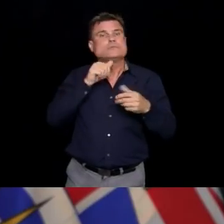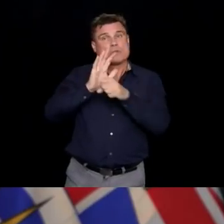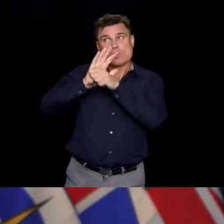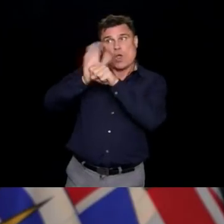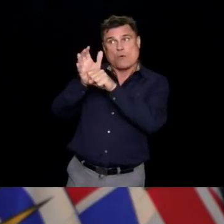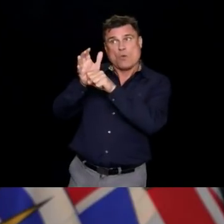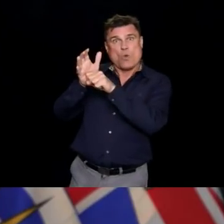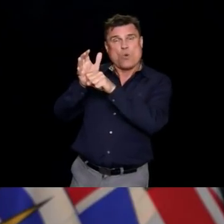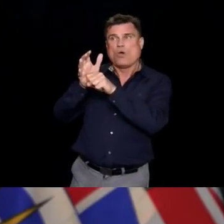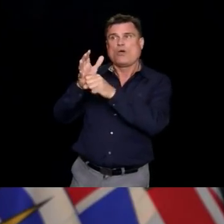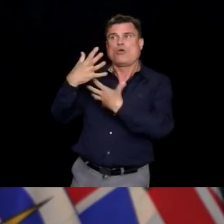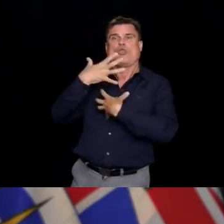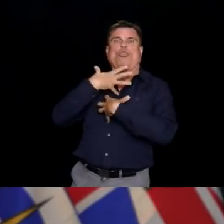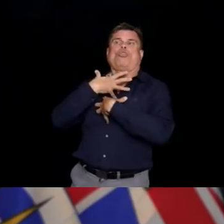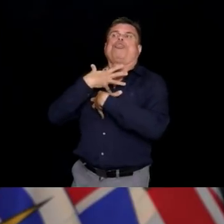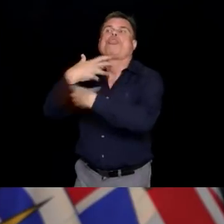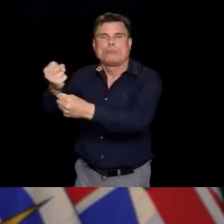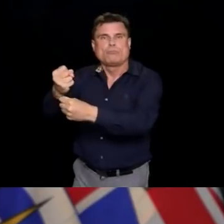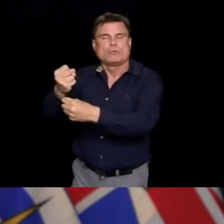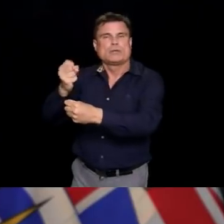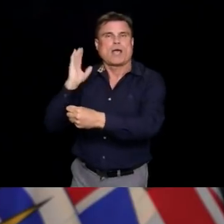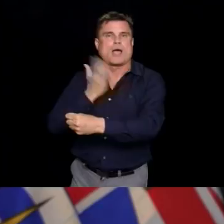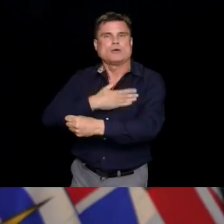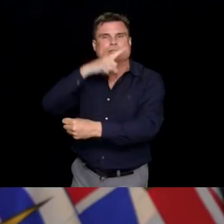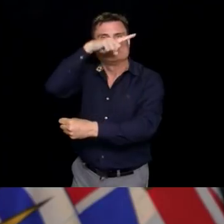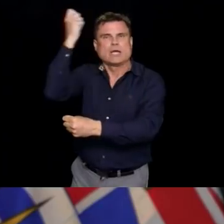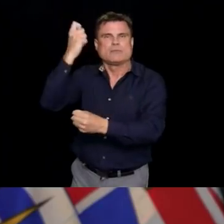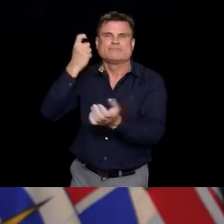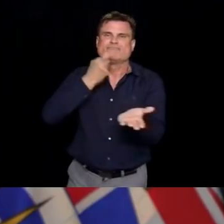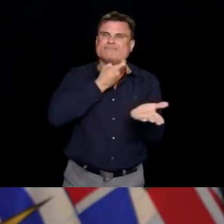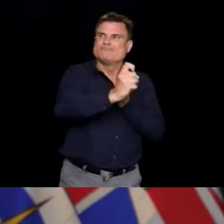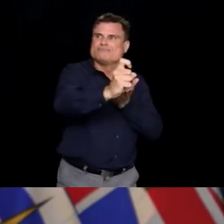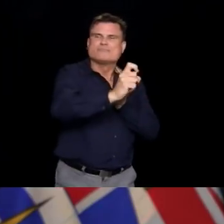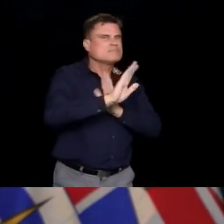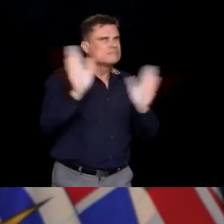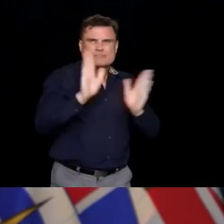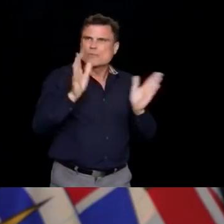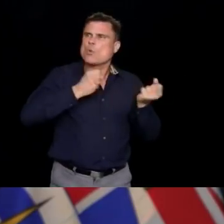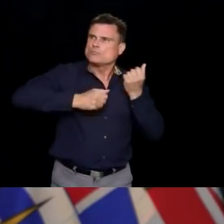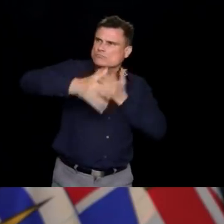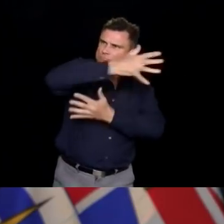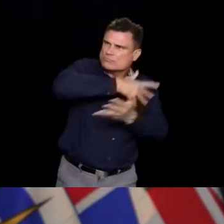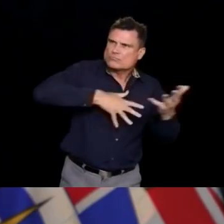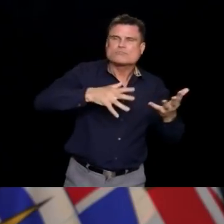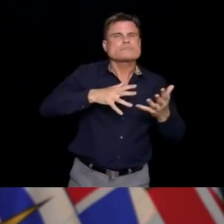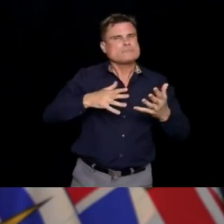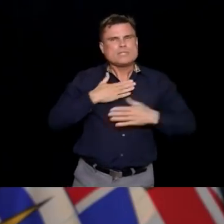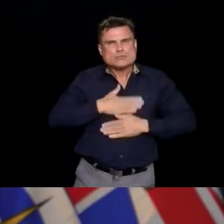We can socialize , but we need to socialize safely.